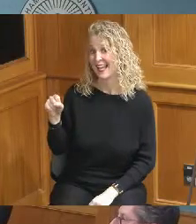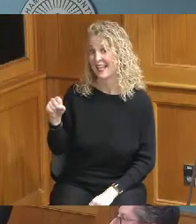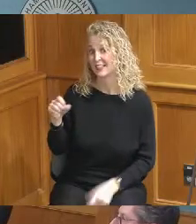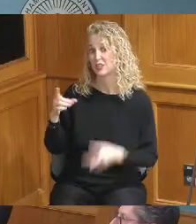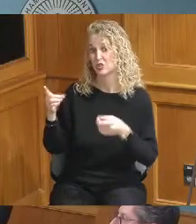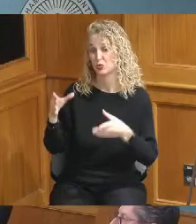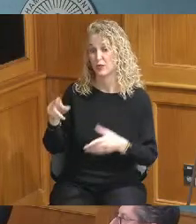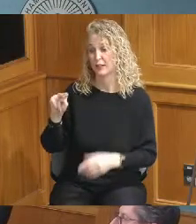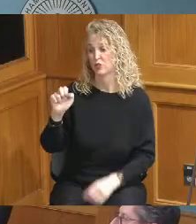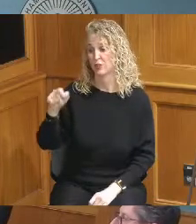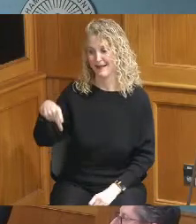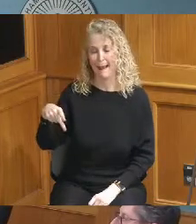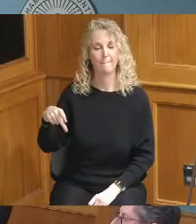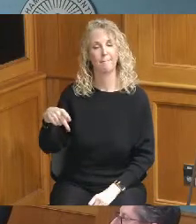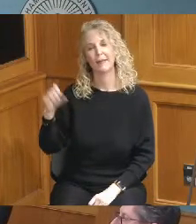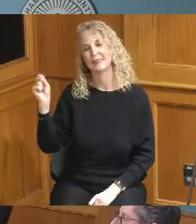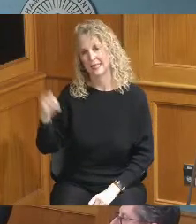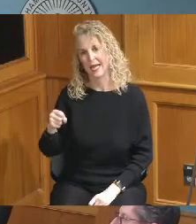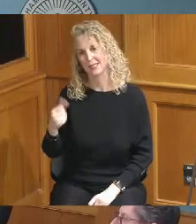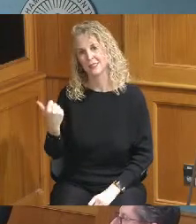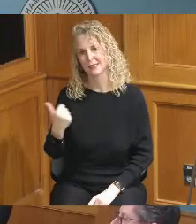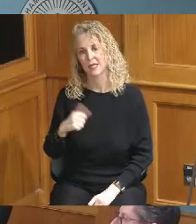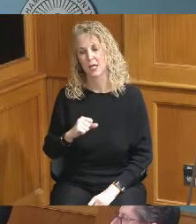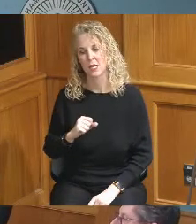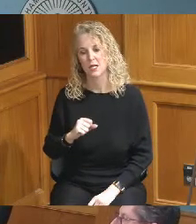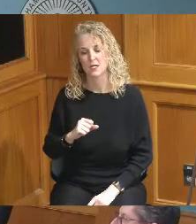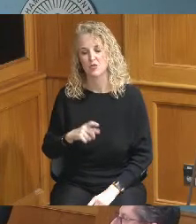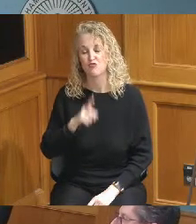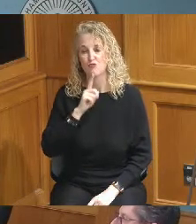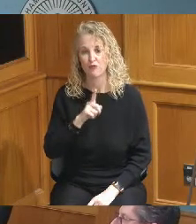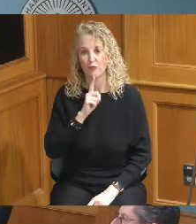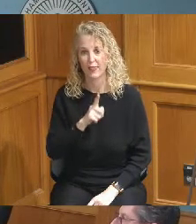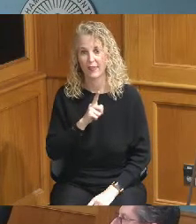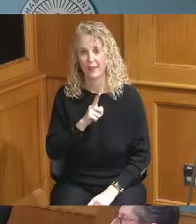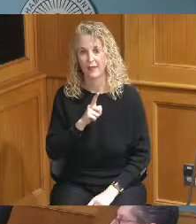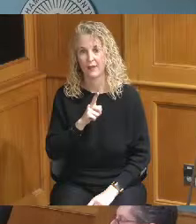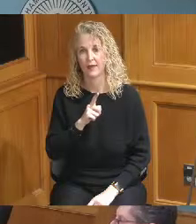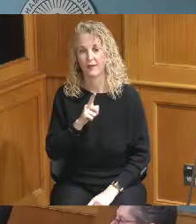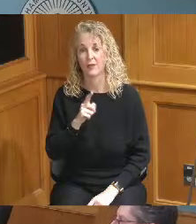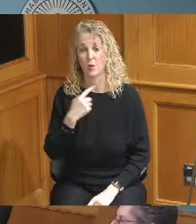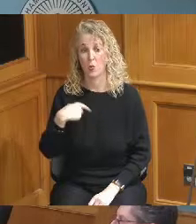spoke on it very well but it you know it's really being built and you could see in a couple of the